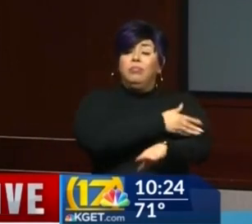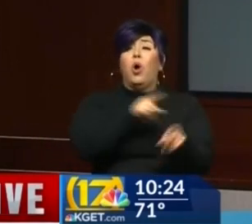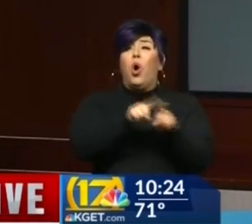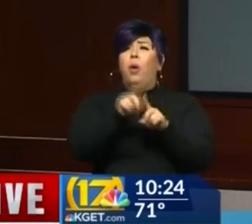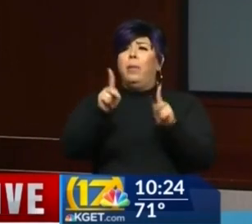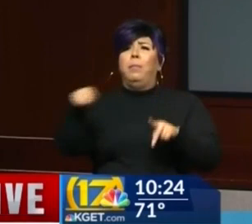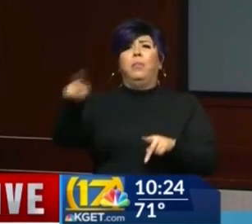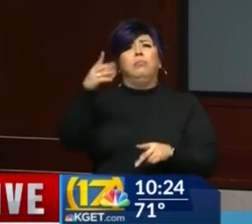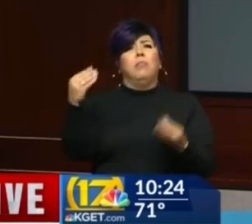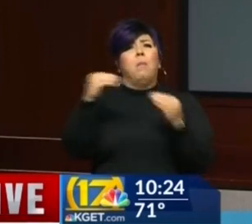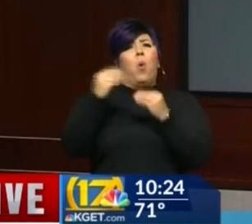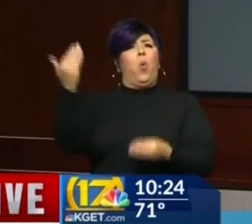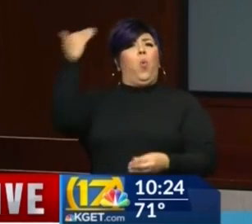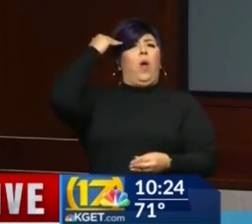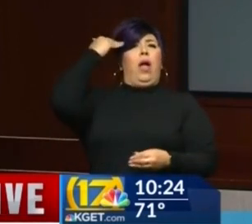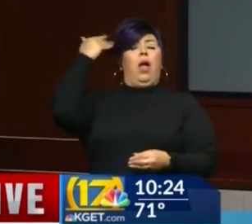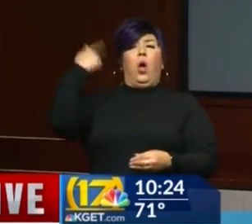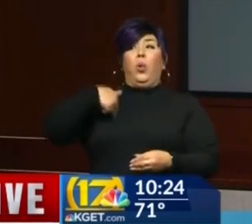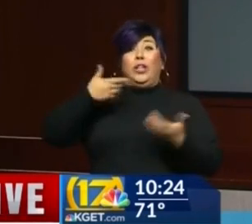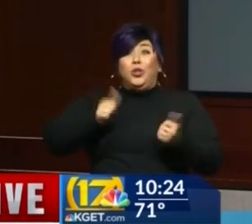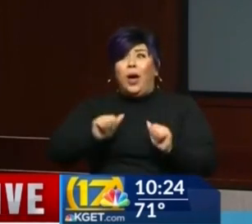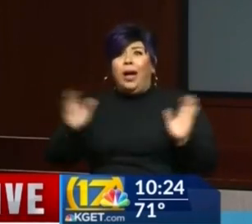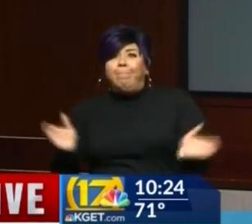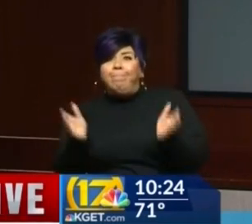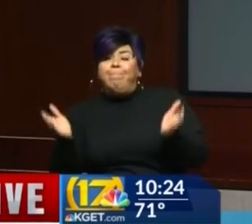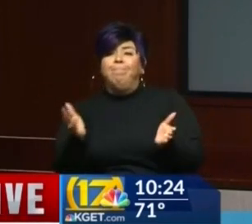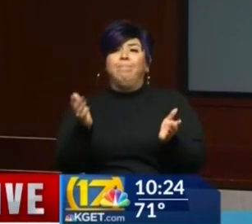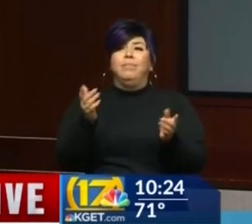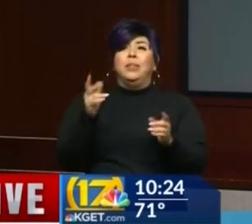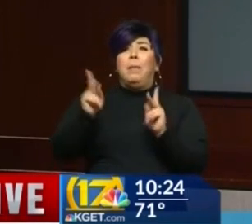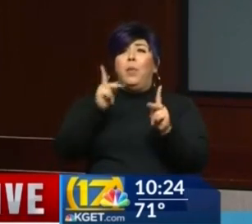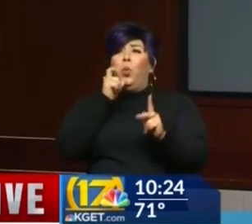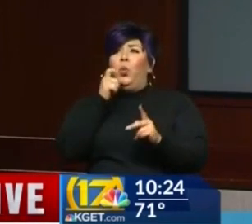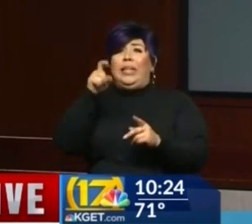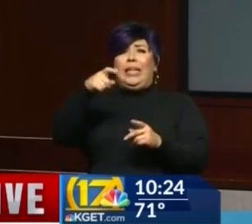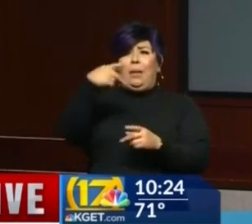WE DO BELIEVE THAT THE PARTNERSHIPS HAVE HAD A BIG